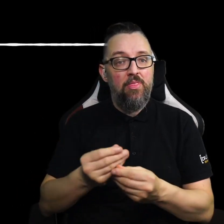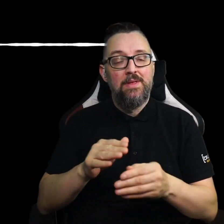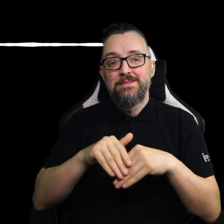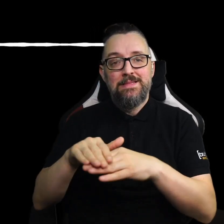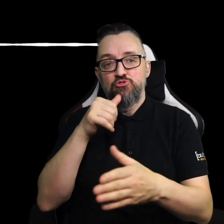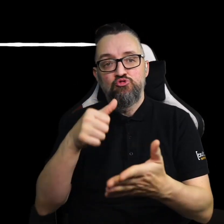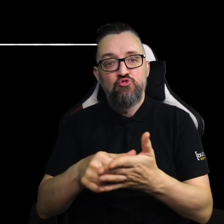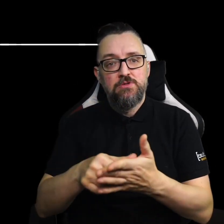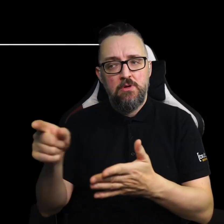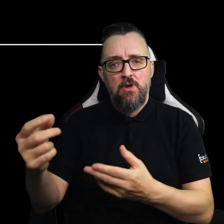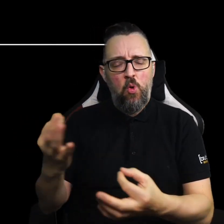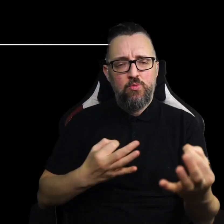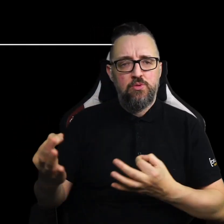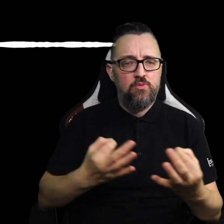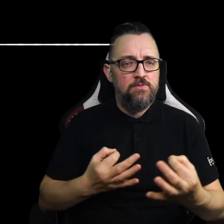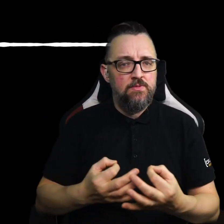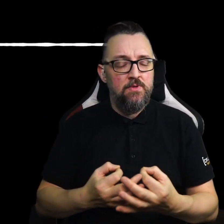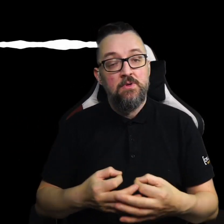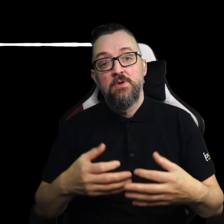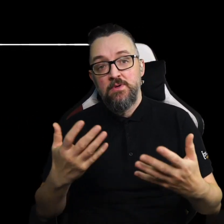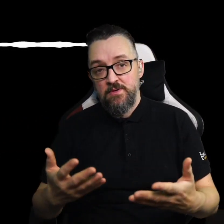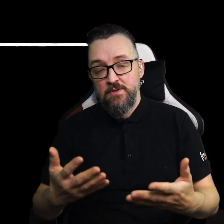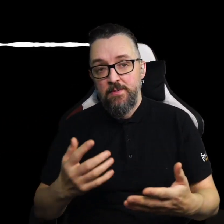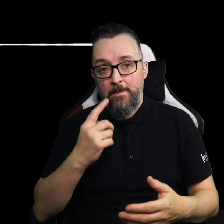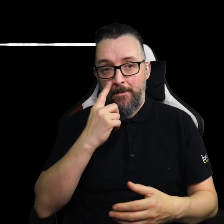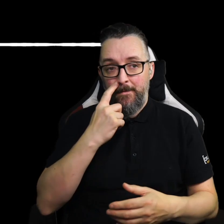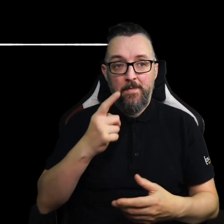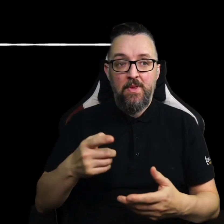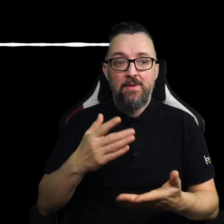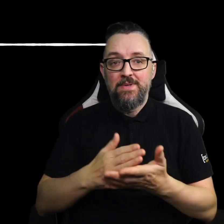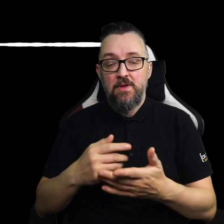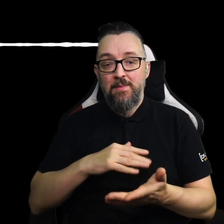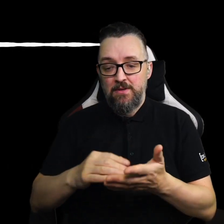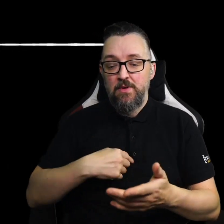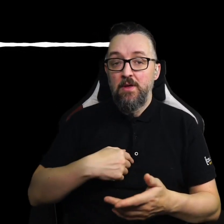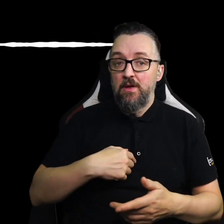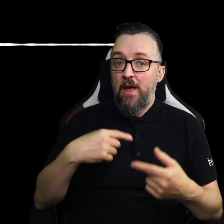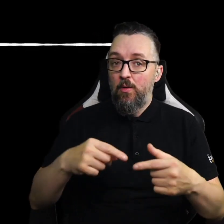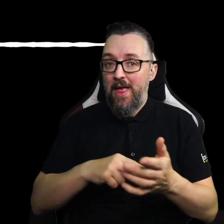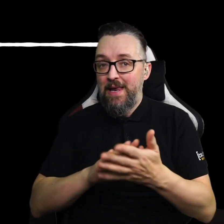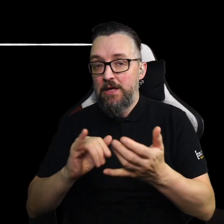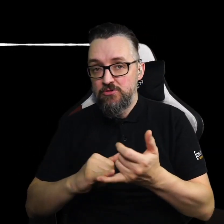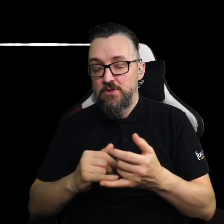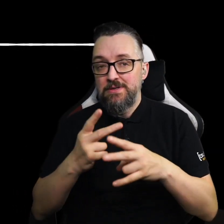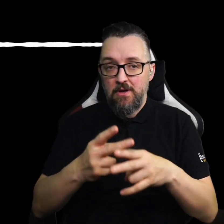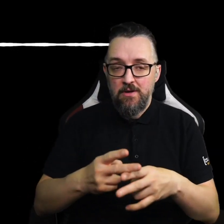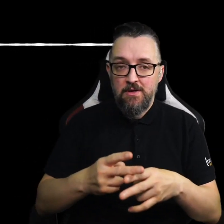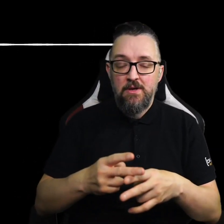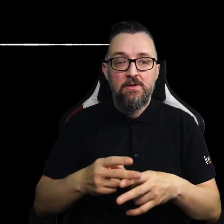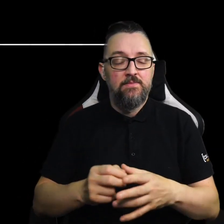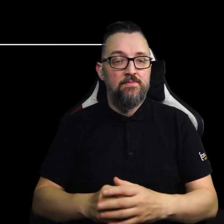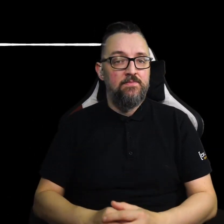Of course, this doesn't entitle me to NHS care according to this Visitor Manager.